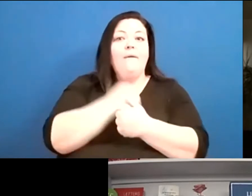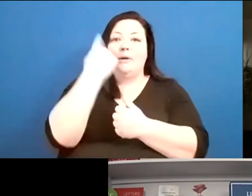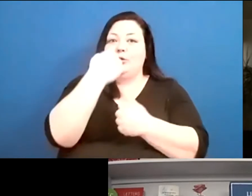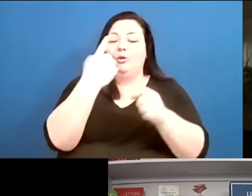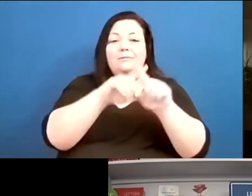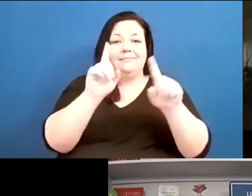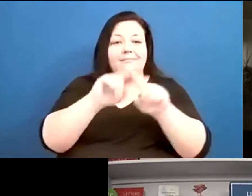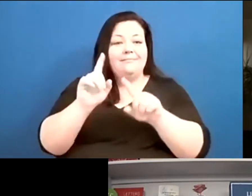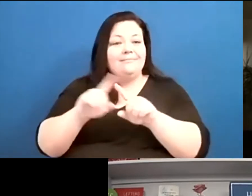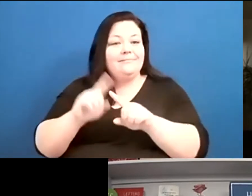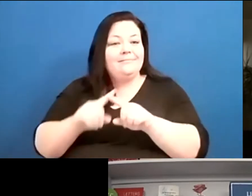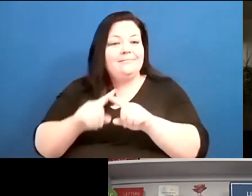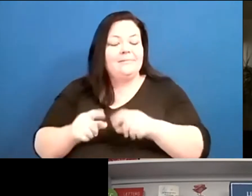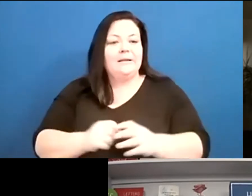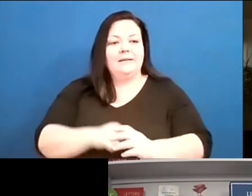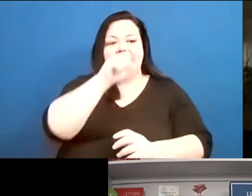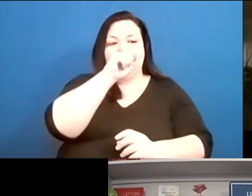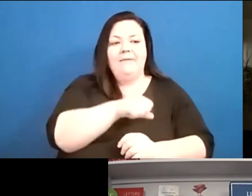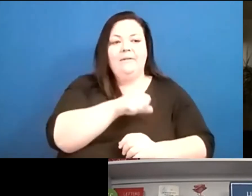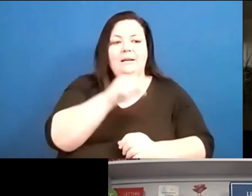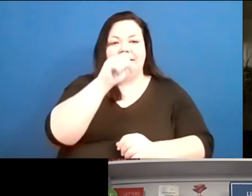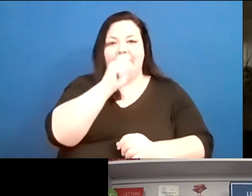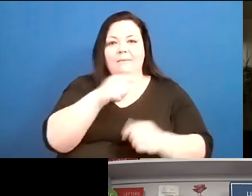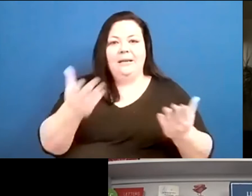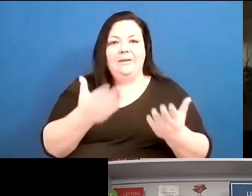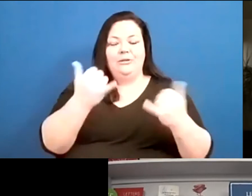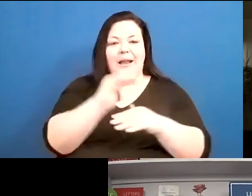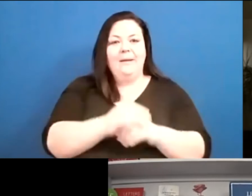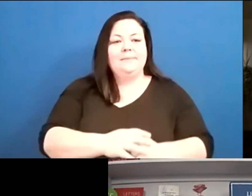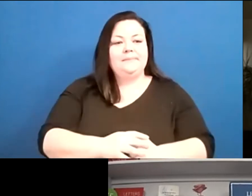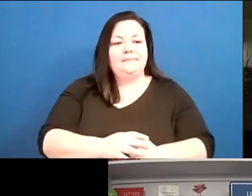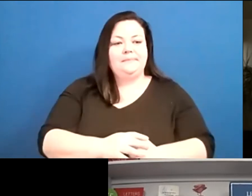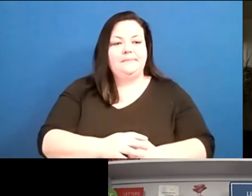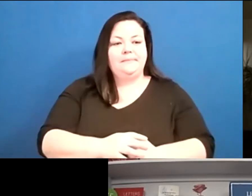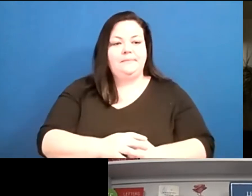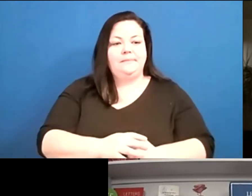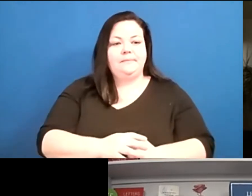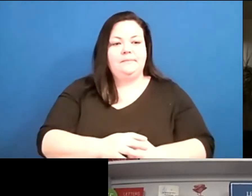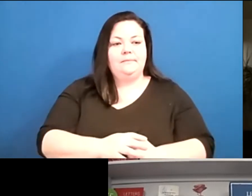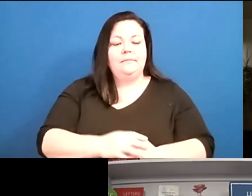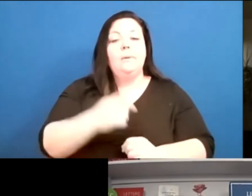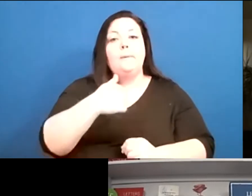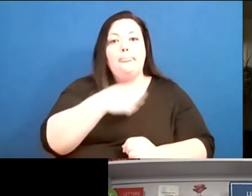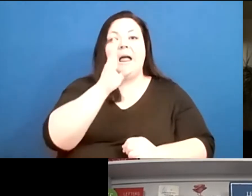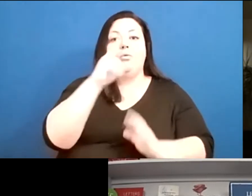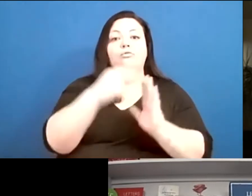and I definitely love being here tonight. Um, I am going to read some poems from my